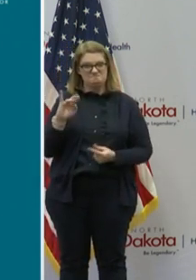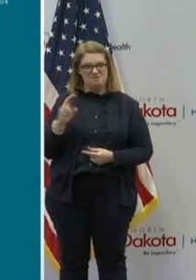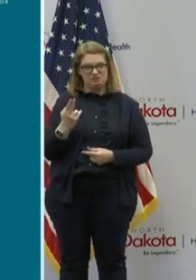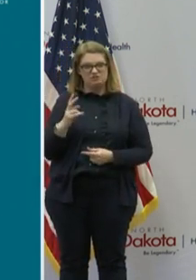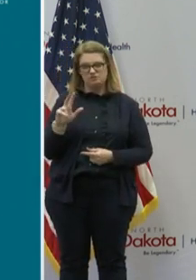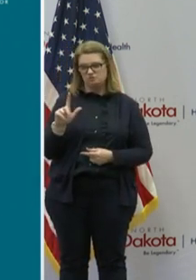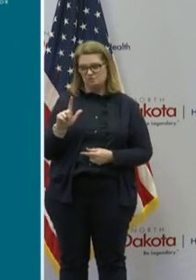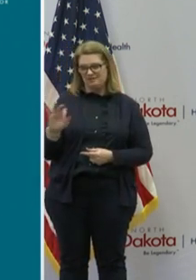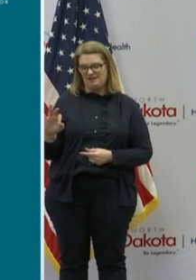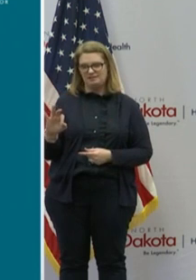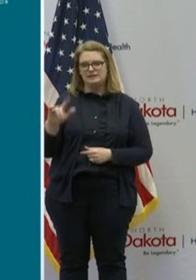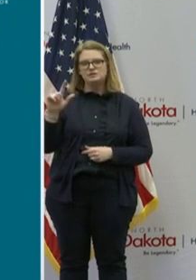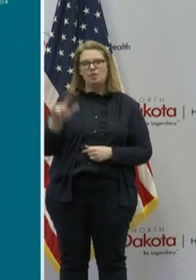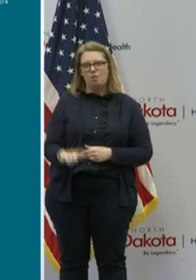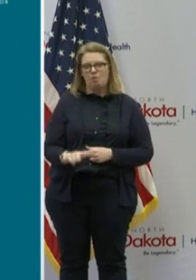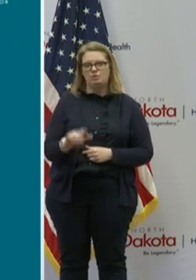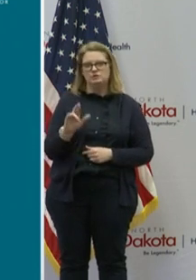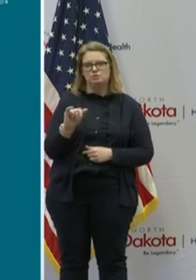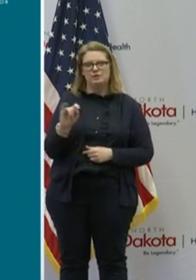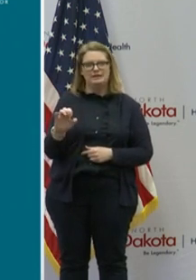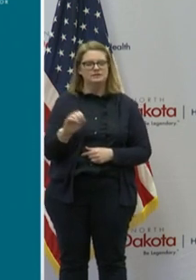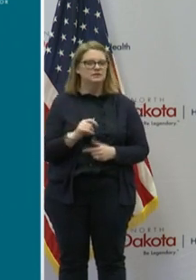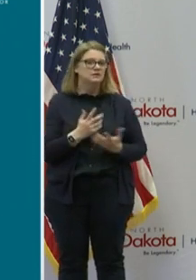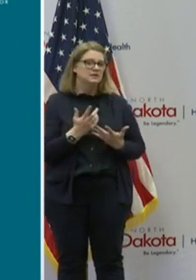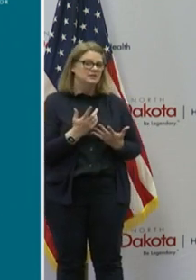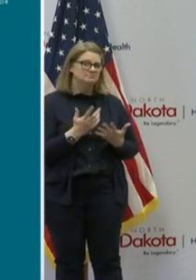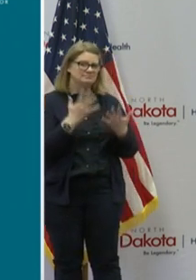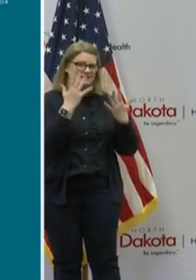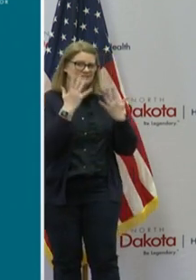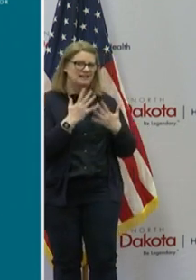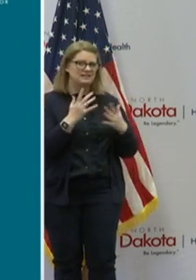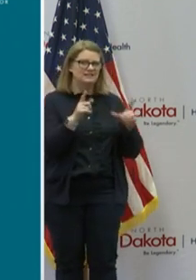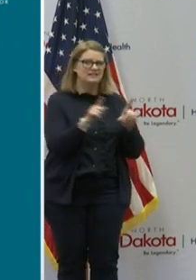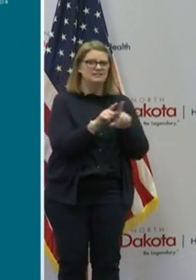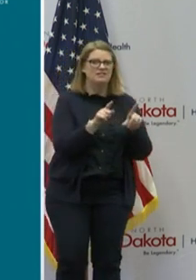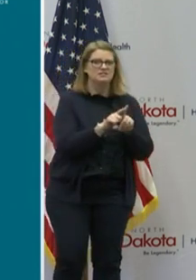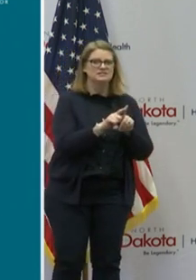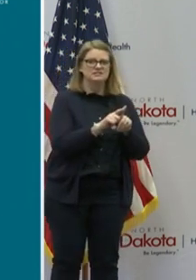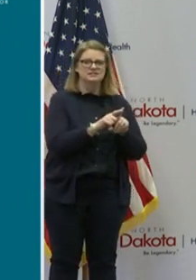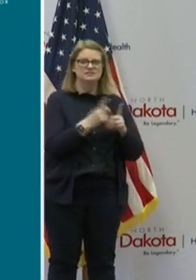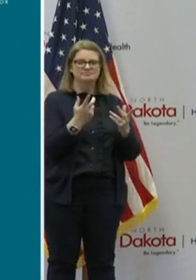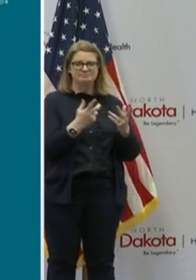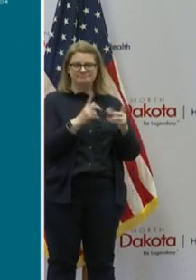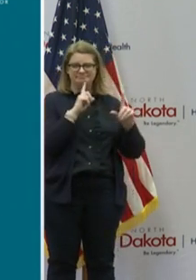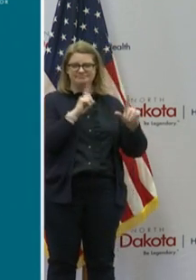YESTERDAY, THIS BRINGS TODAY'S RATE TO 1.3%, THE LOWEST WE'VE